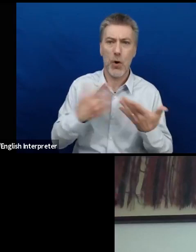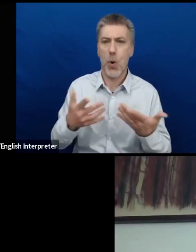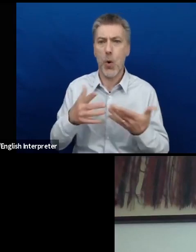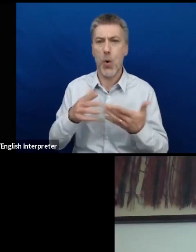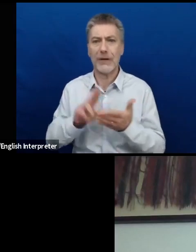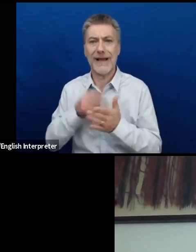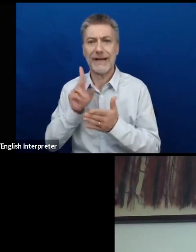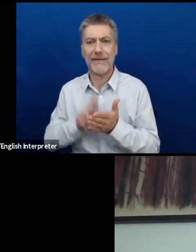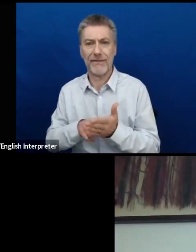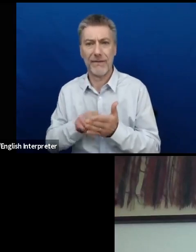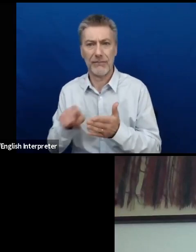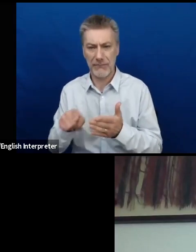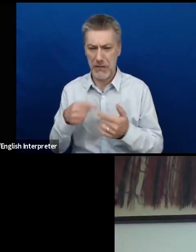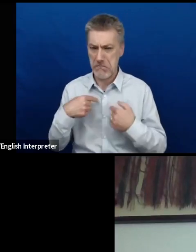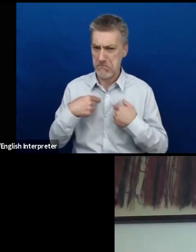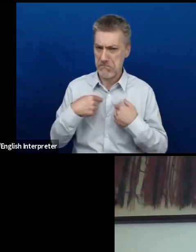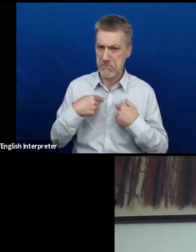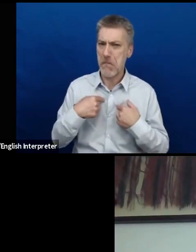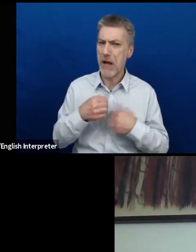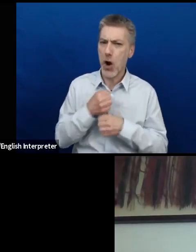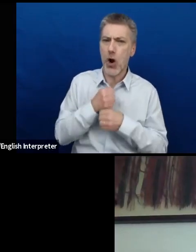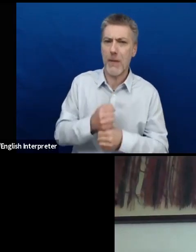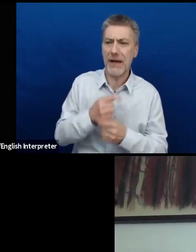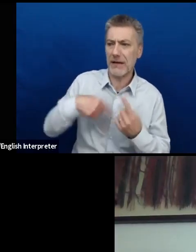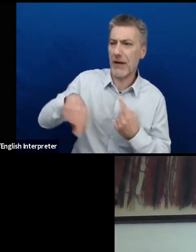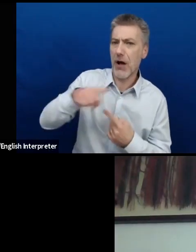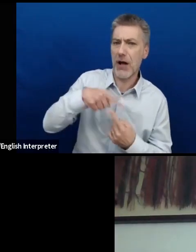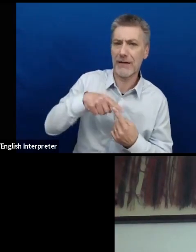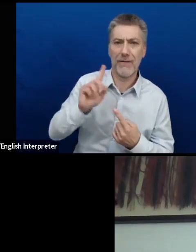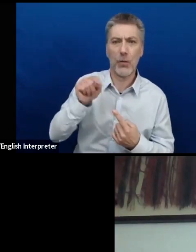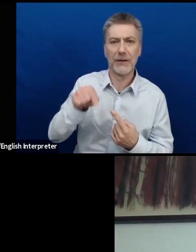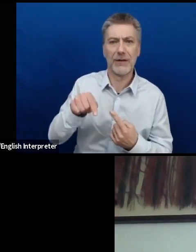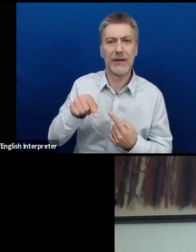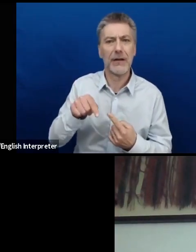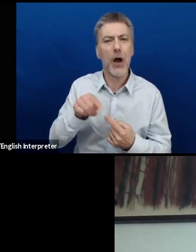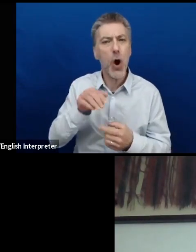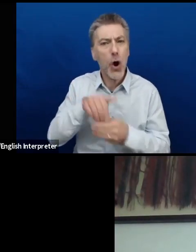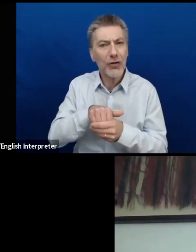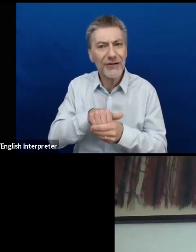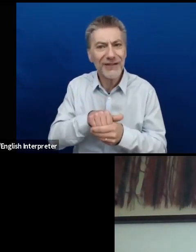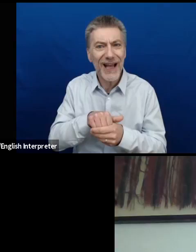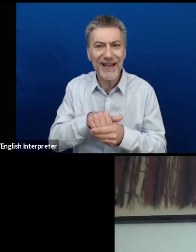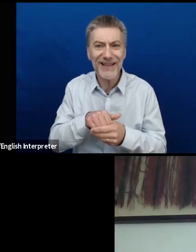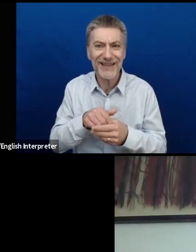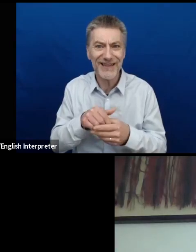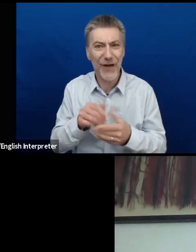My next question is from James ... Institute of Commonwealth